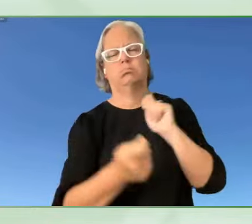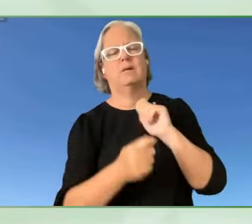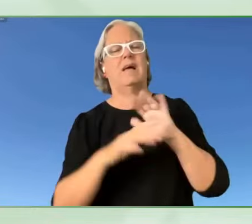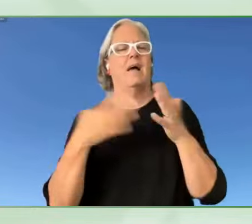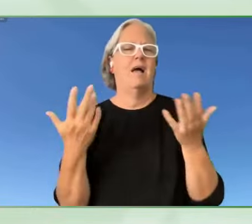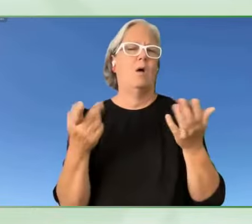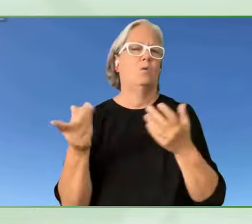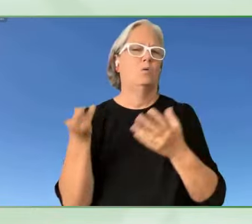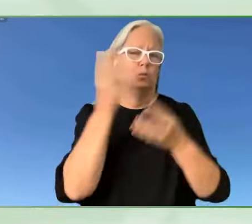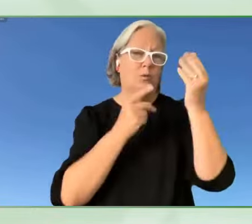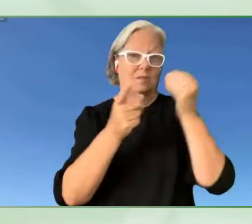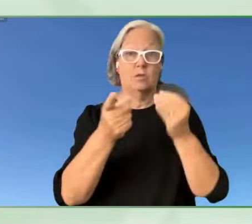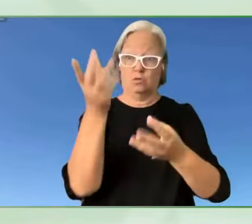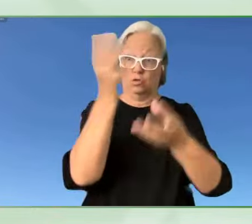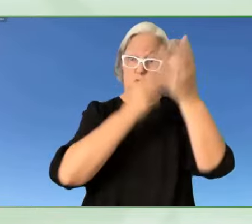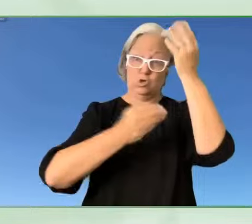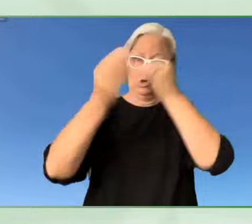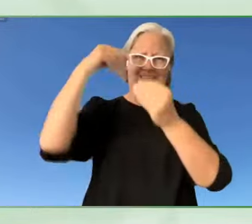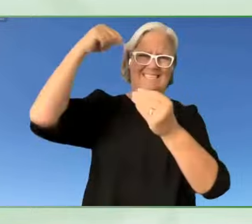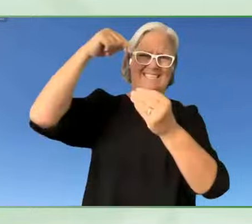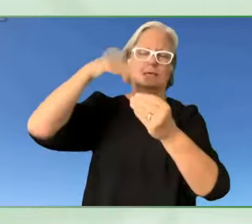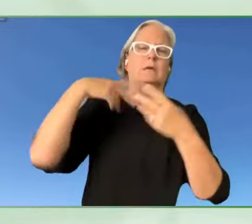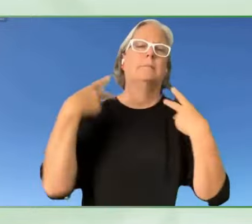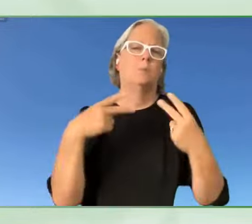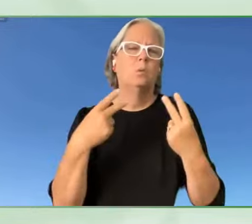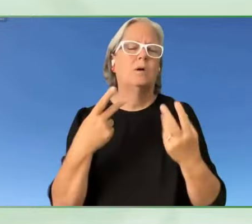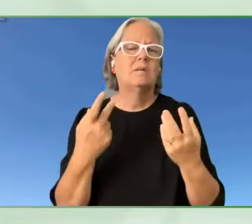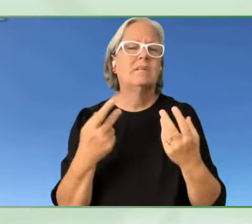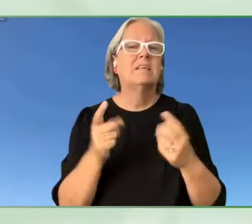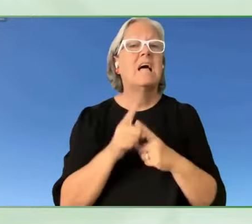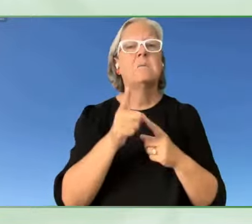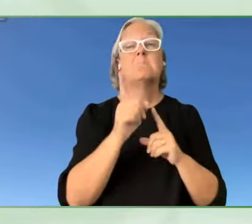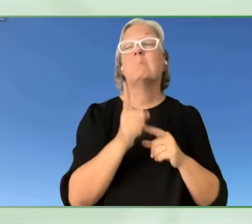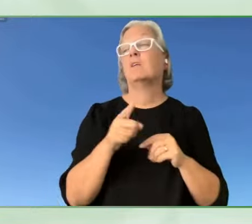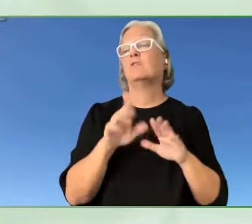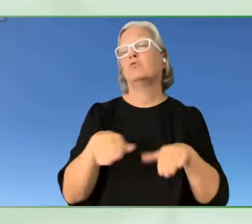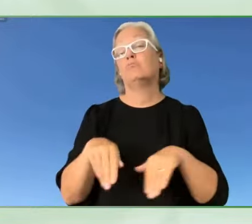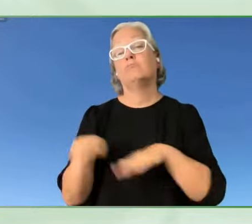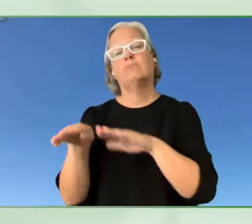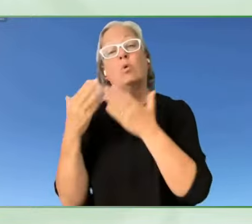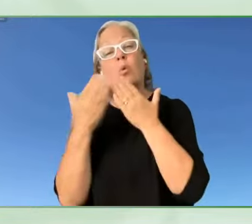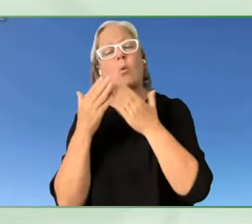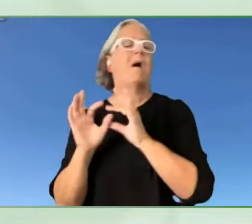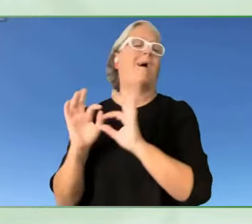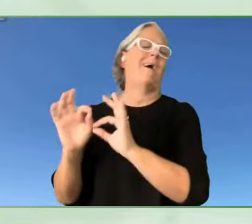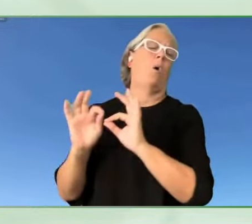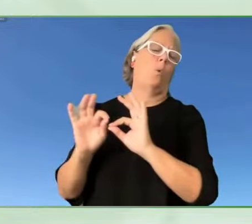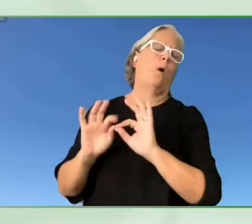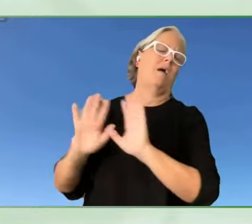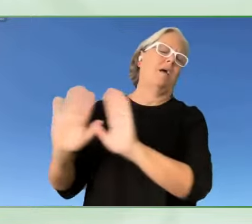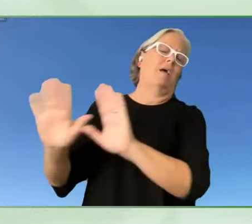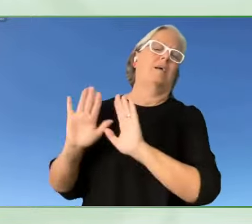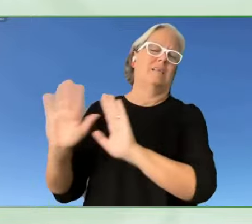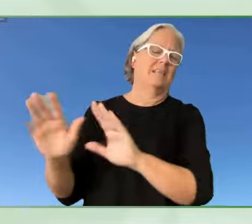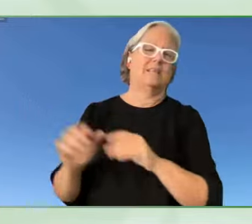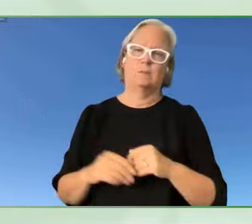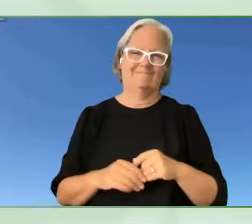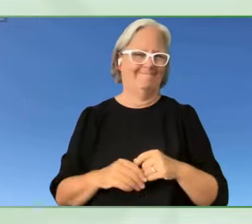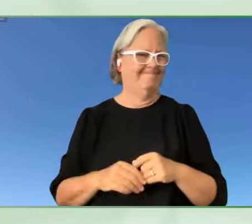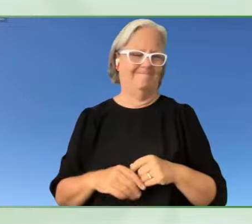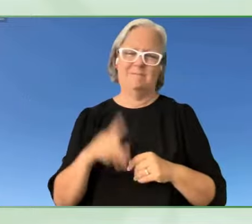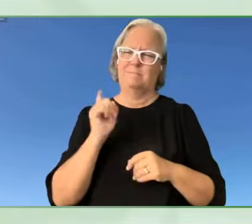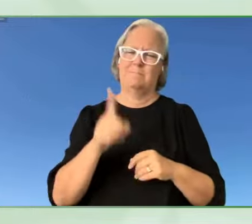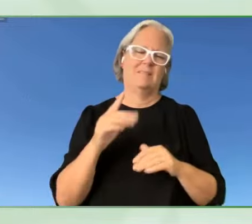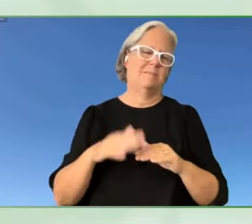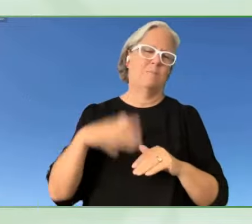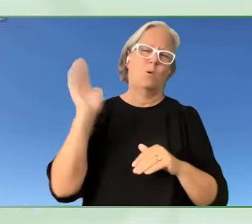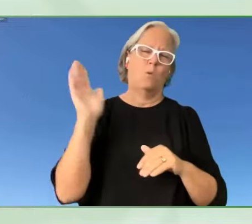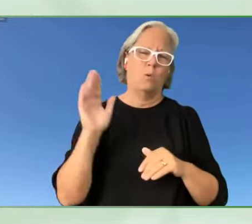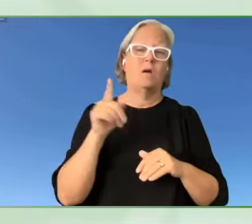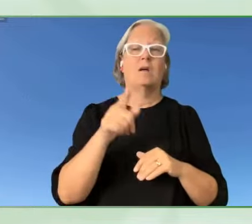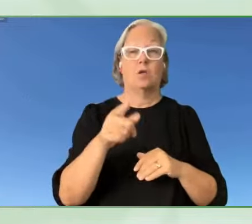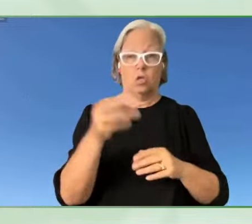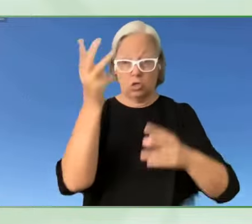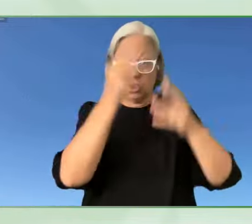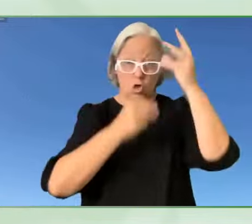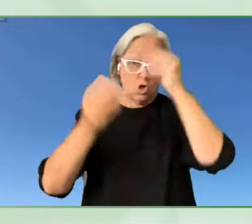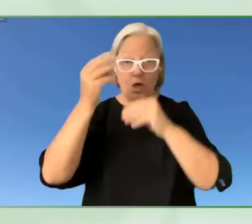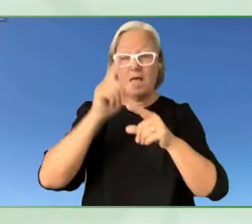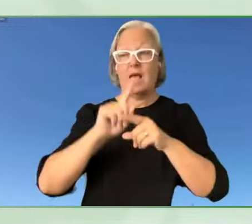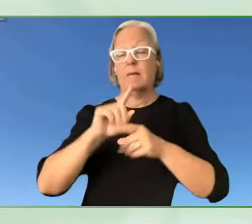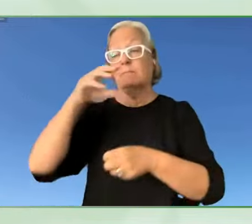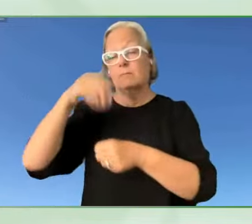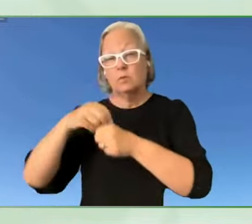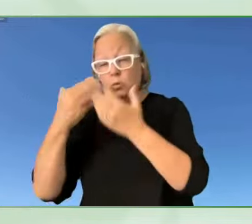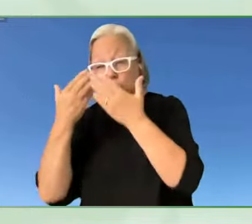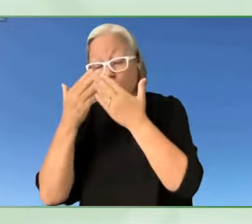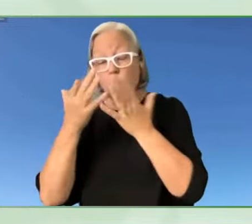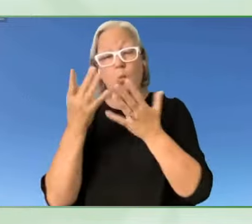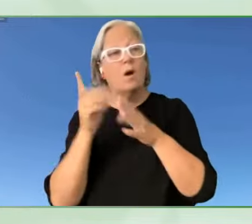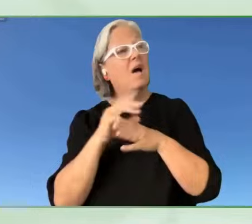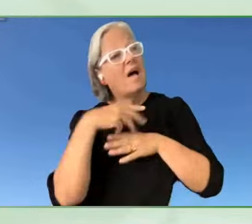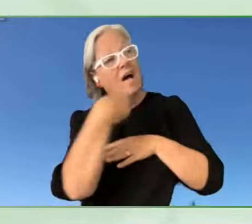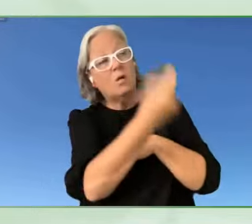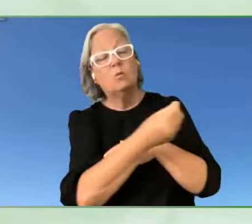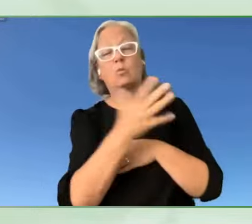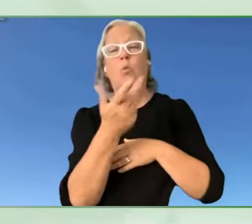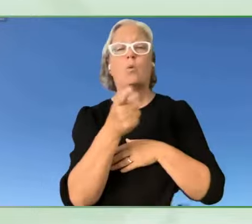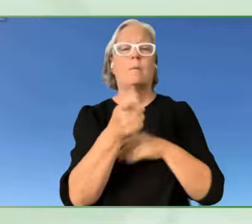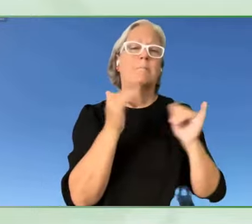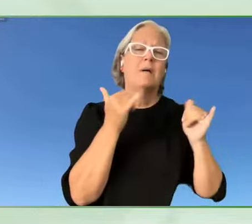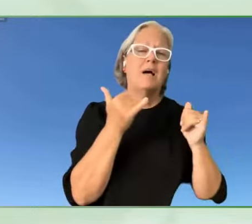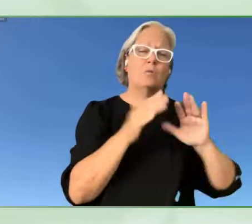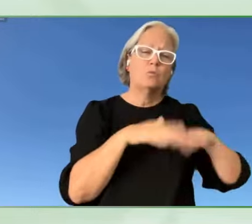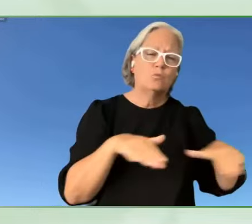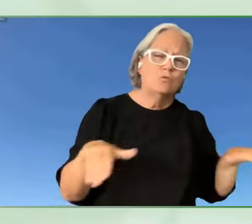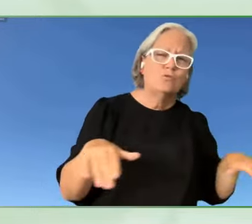Thank you so much, Camilla, raising the question.